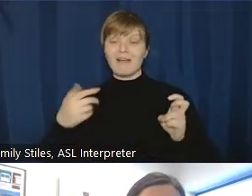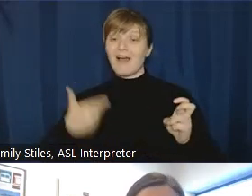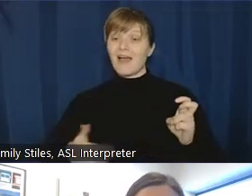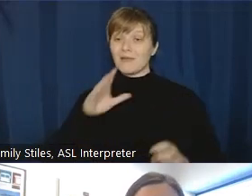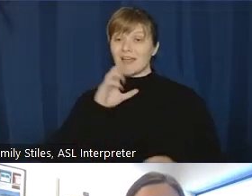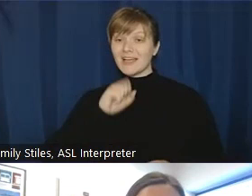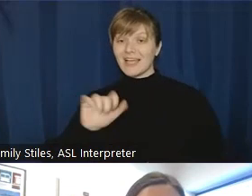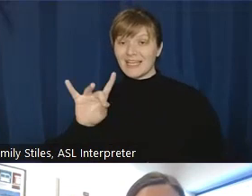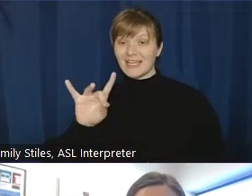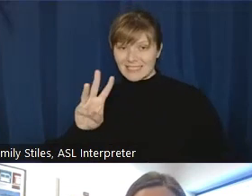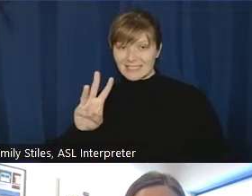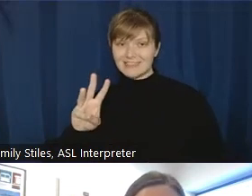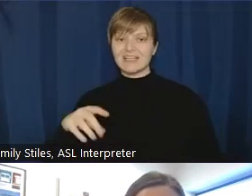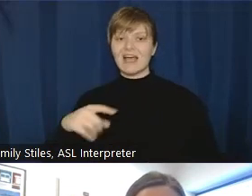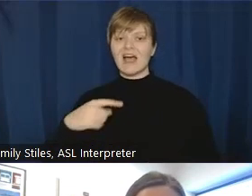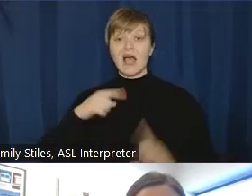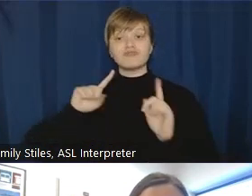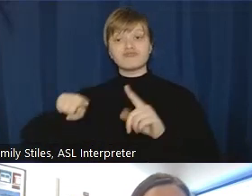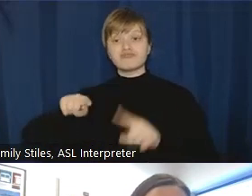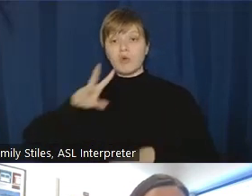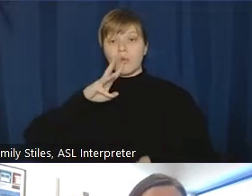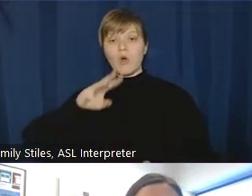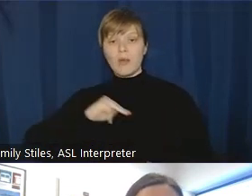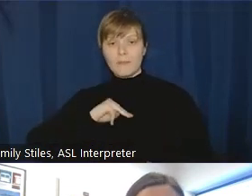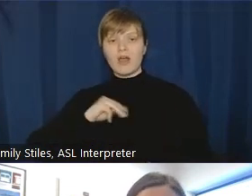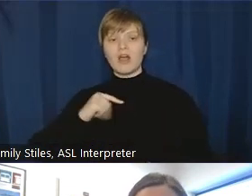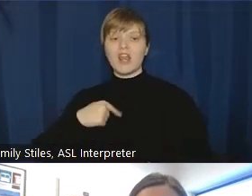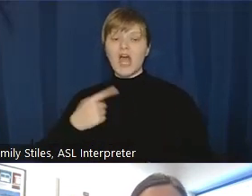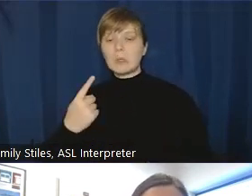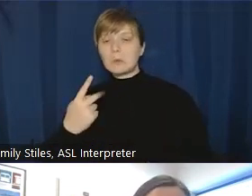for me to maneuver my cart on the regular bus. I love the "One dollar bus," as she